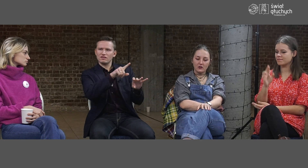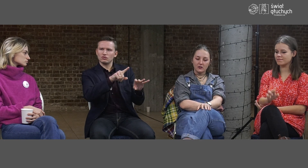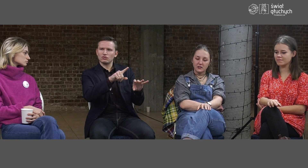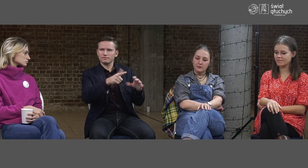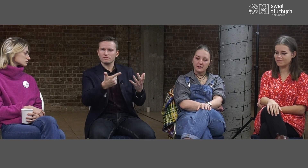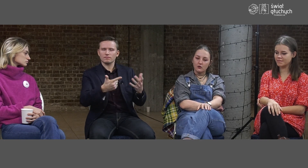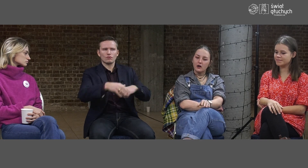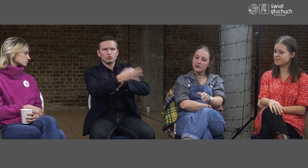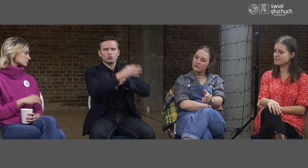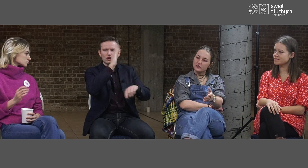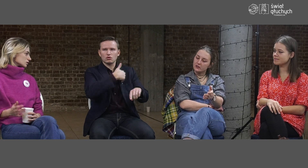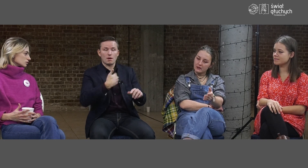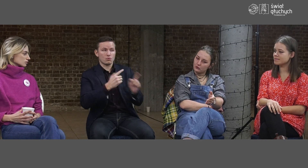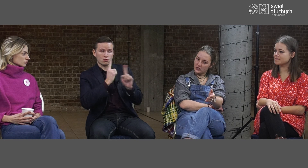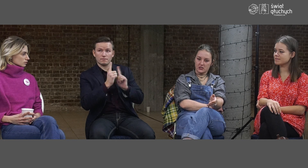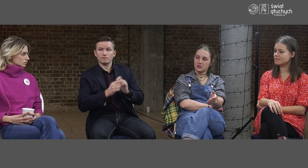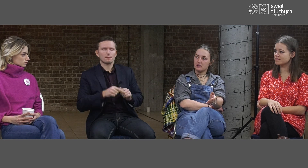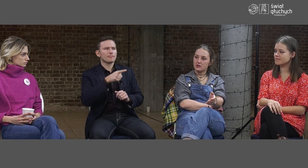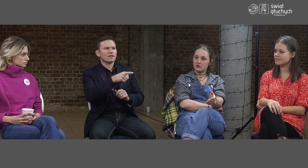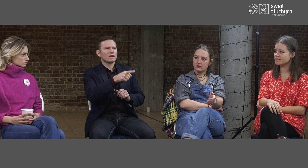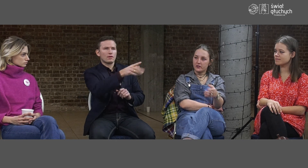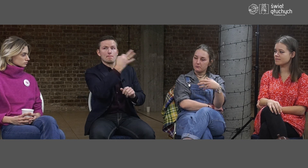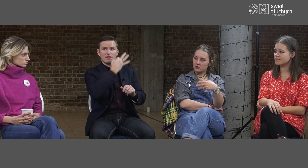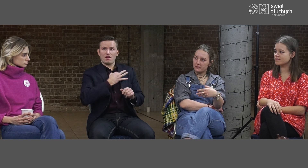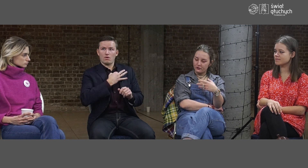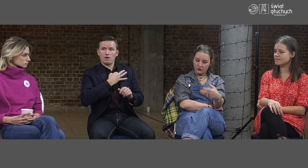"But how is it with you, how do you define yourself?"